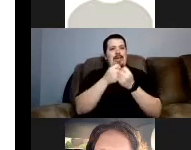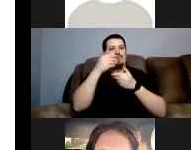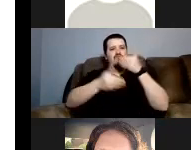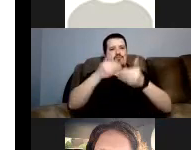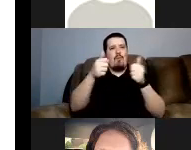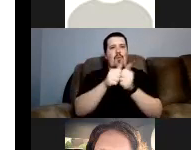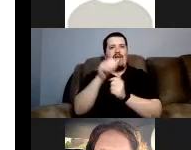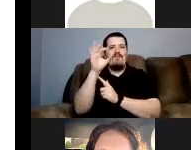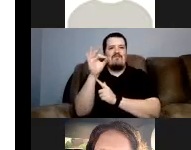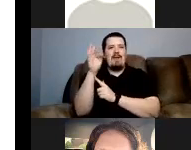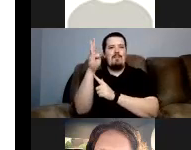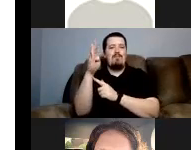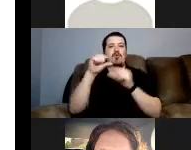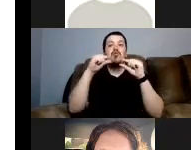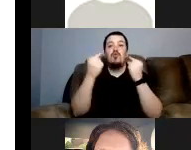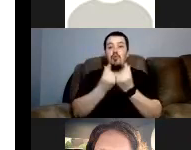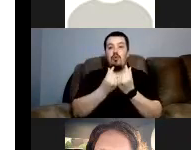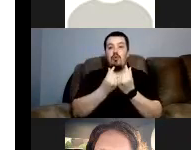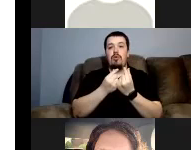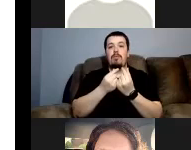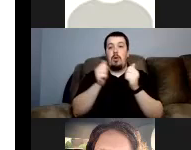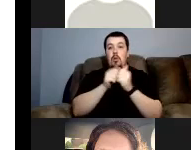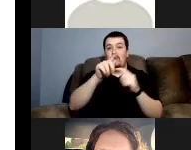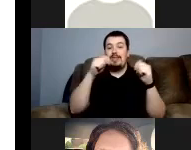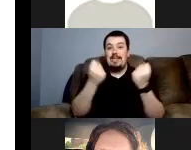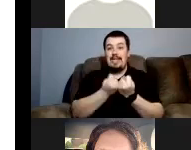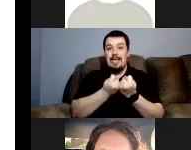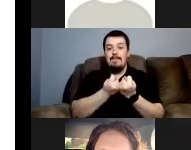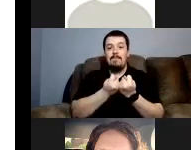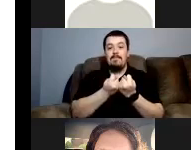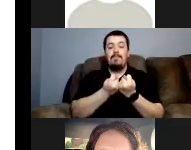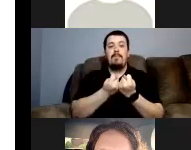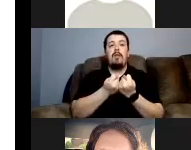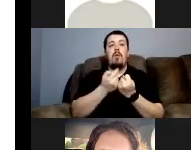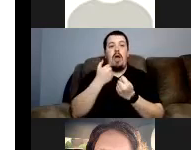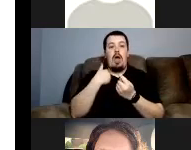group. Once you've gotten with your teams, uh you'll have the option to talk about things that